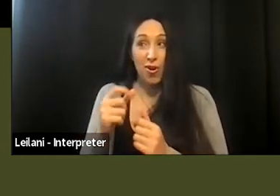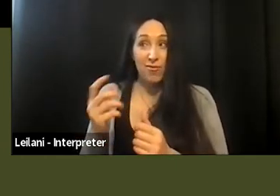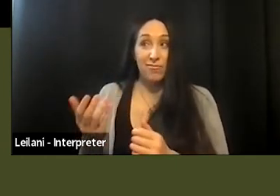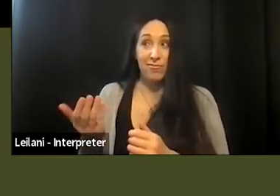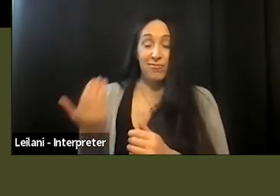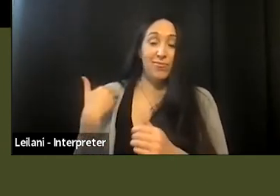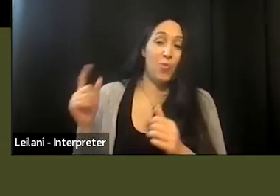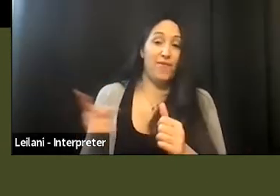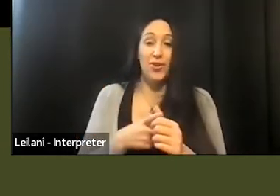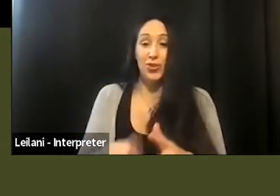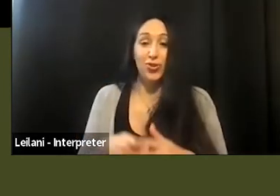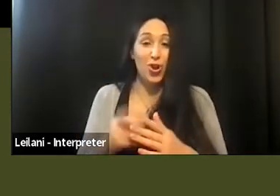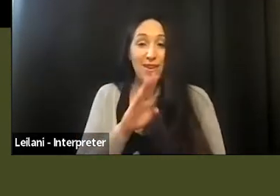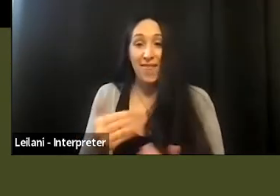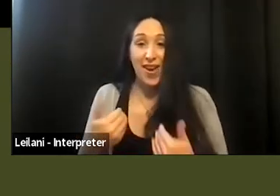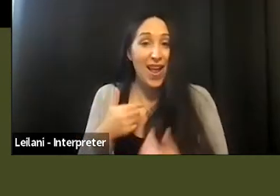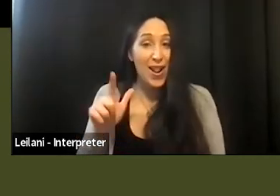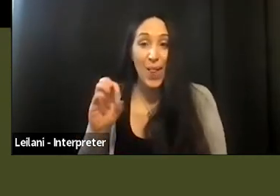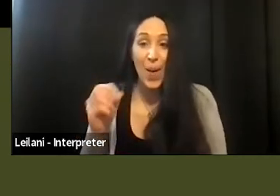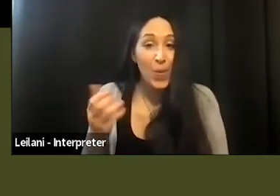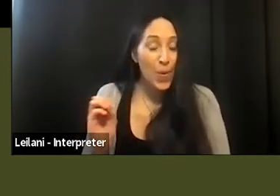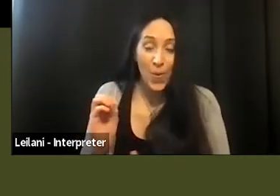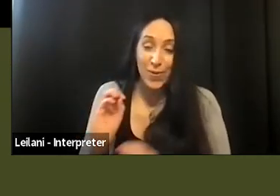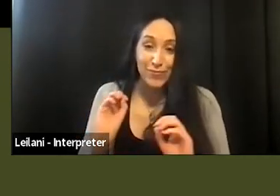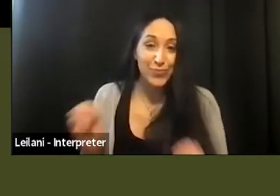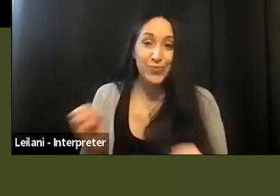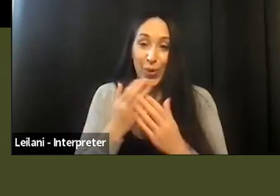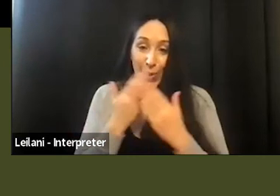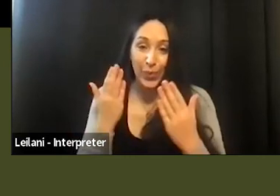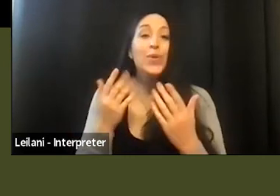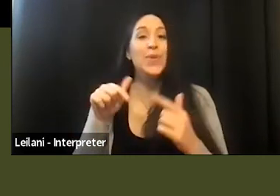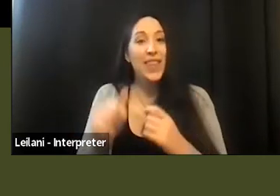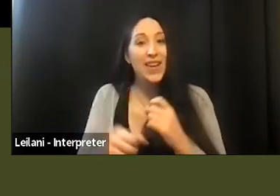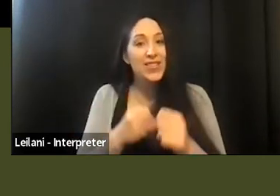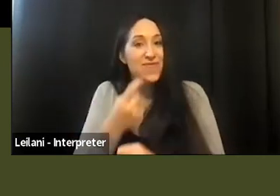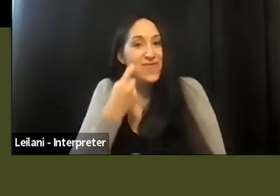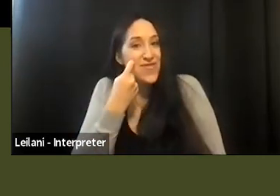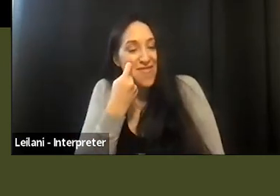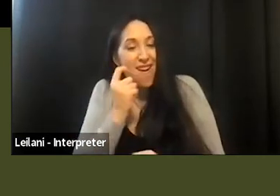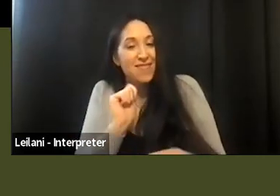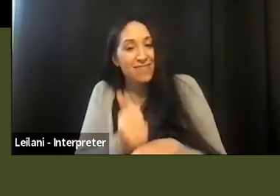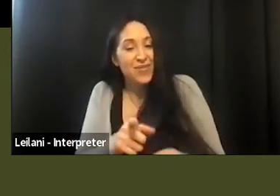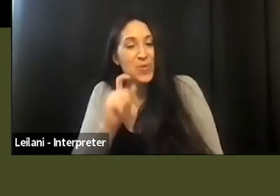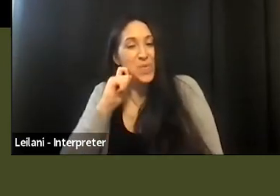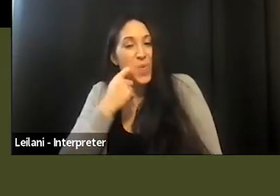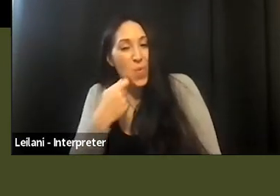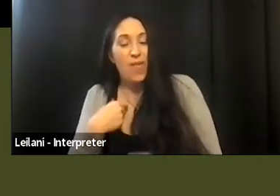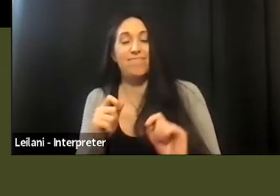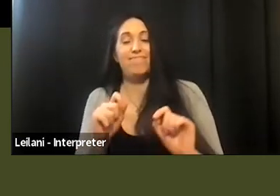So this year we actually developed a logo for the project and it's super cool. So I put it on the slide so you could see it,